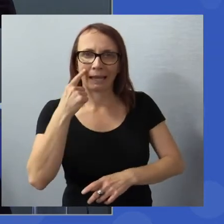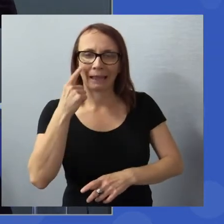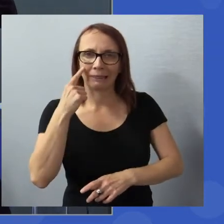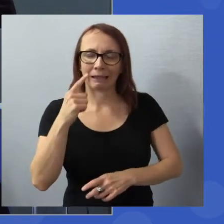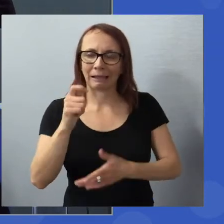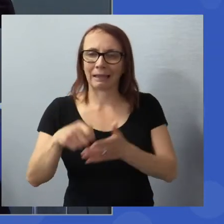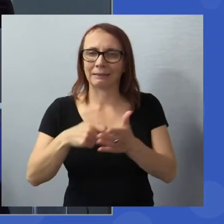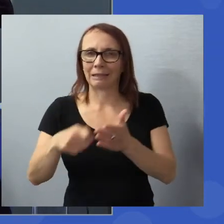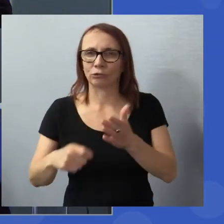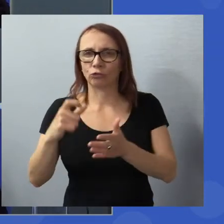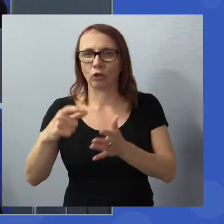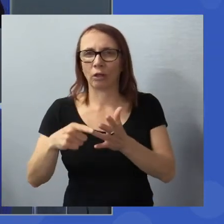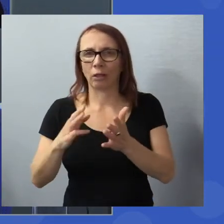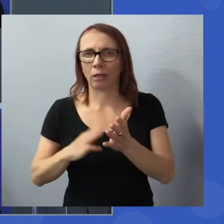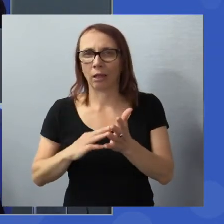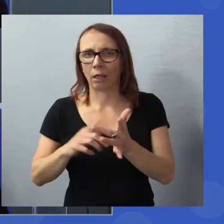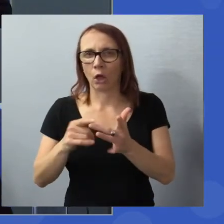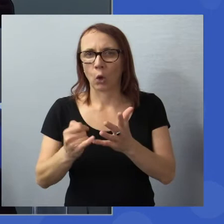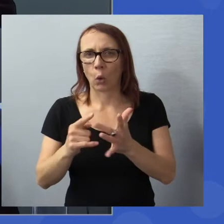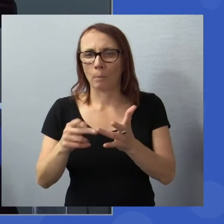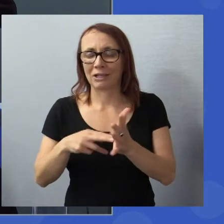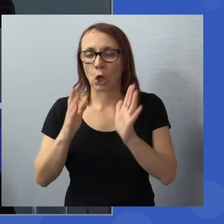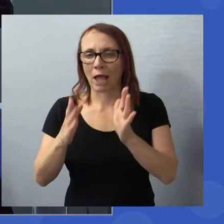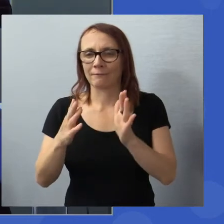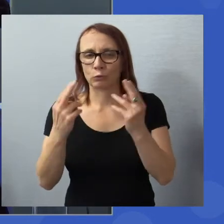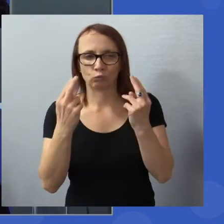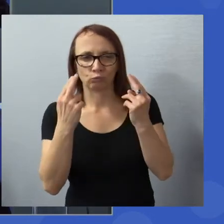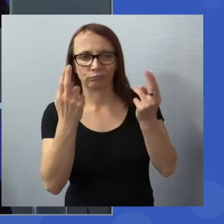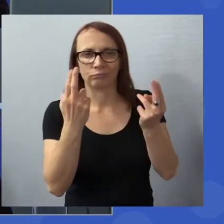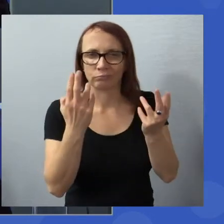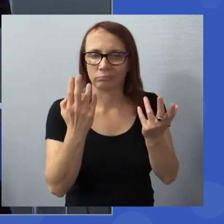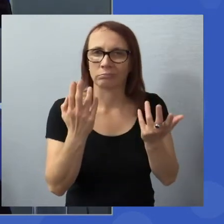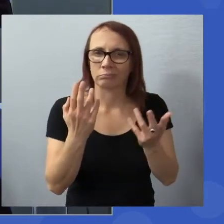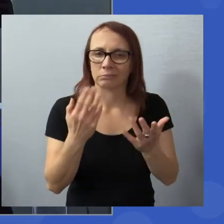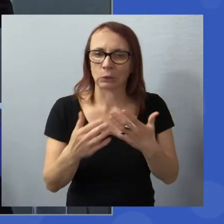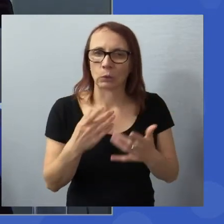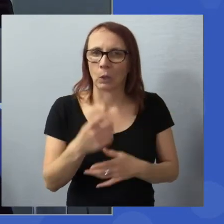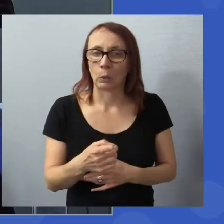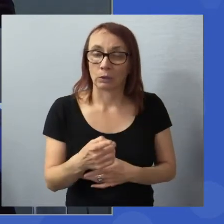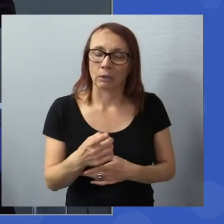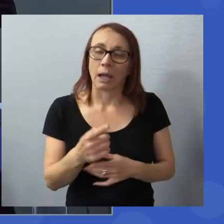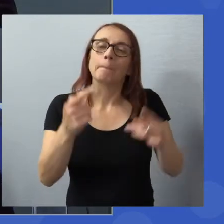and deal with people no I mean as I said they meet mistakes people do make